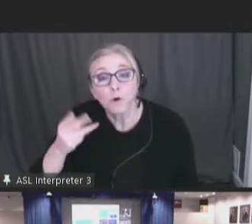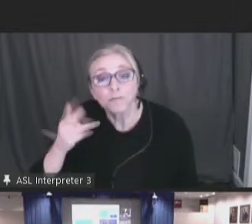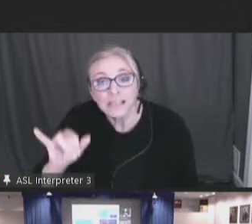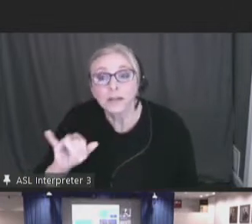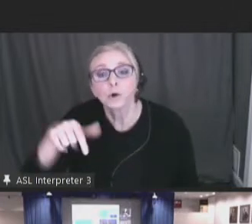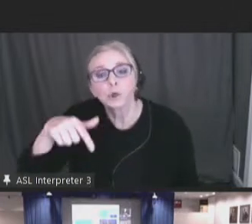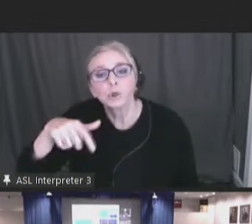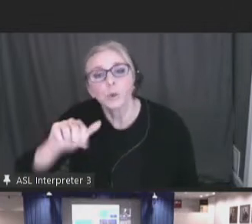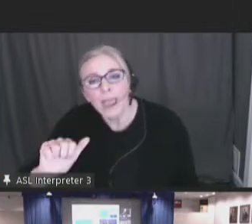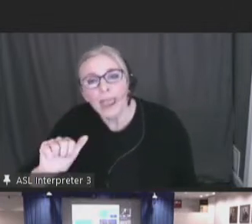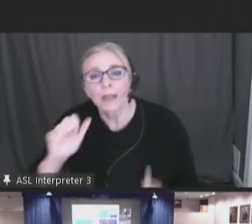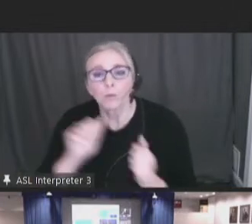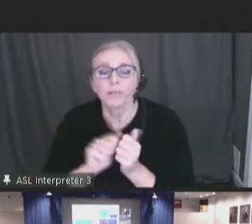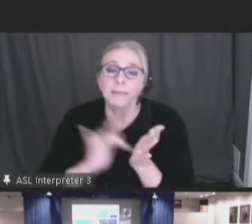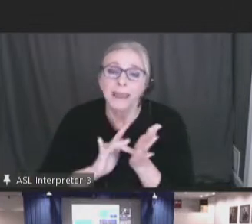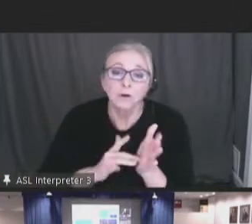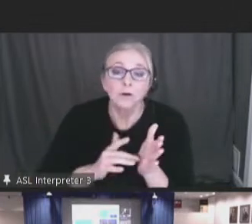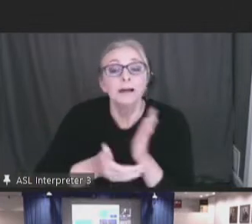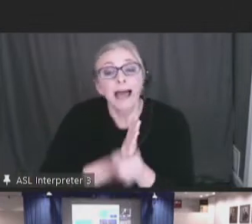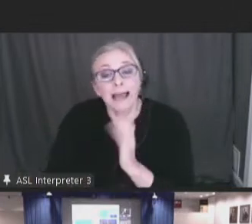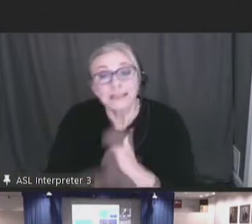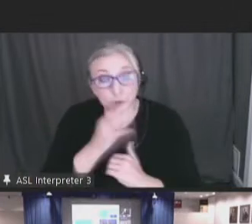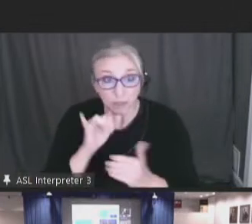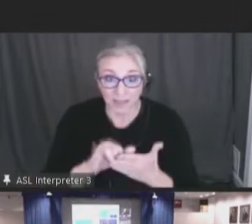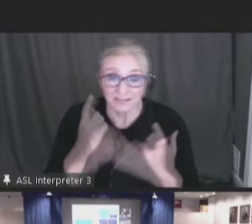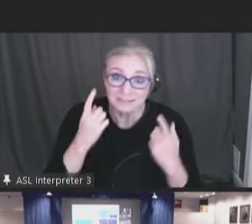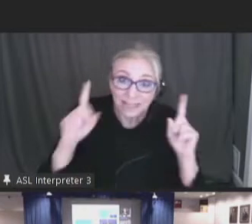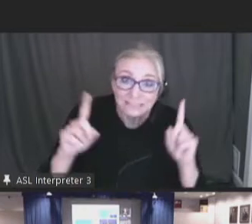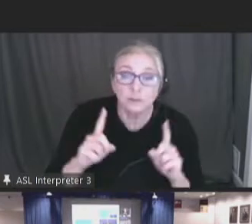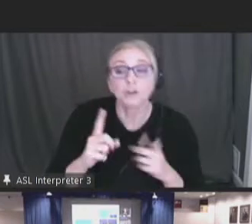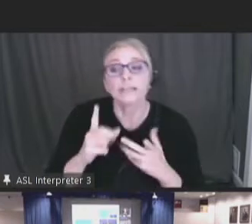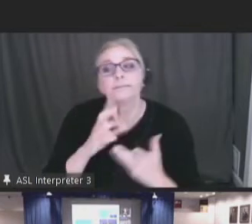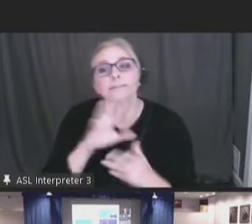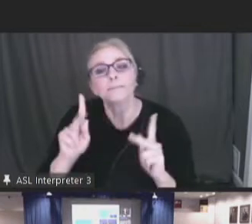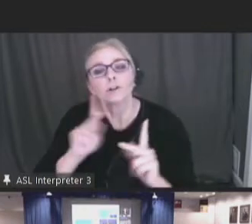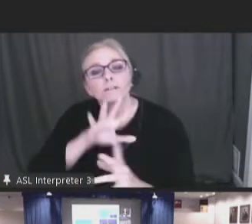a medical expert, has proven to be successful in engaging viewers to watch through the end.